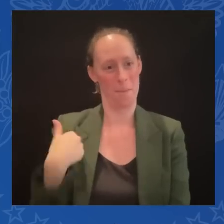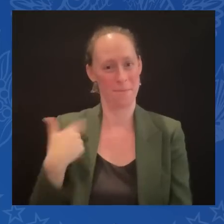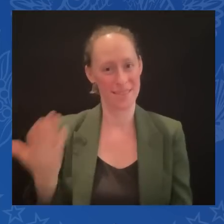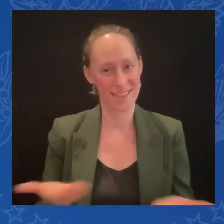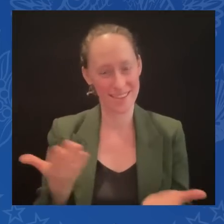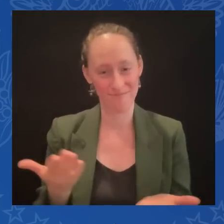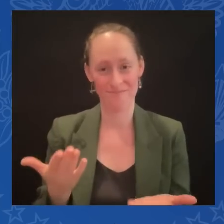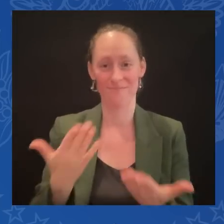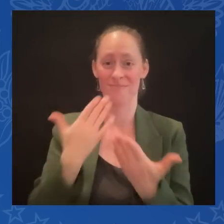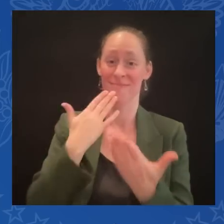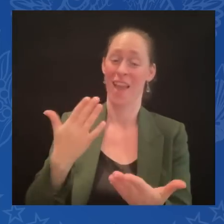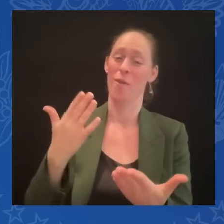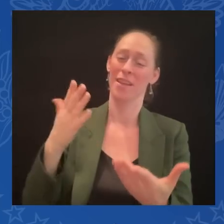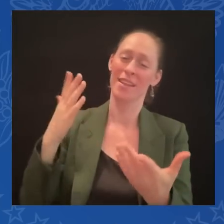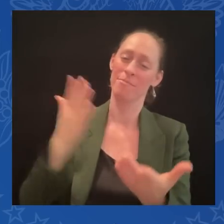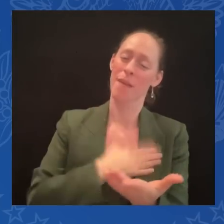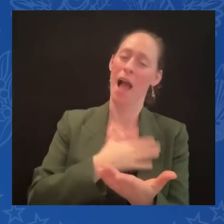I wouldn't be standing here were it not for Jim Clyburn.